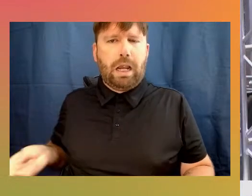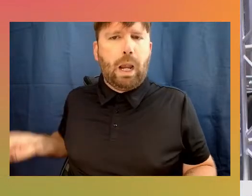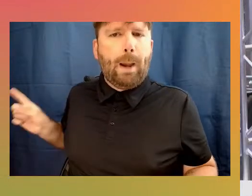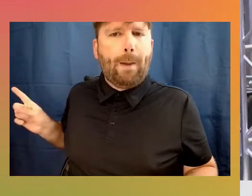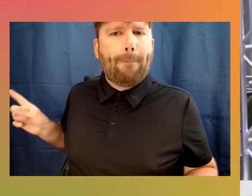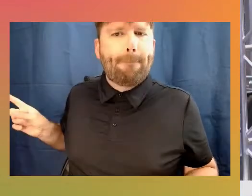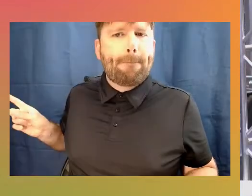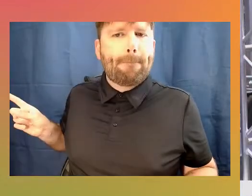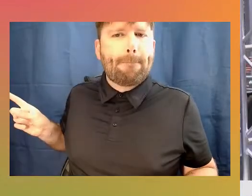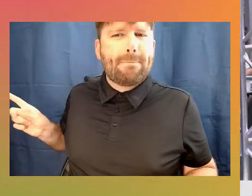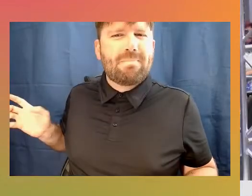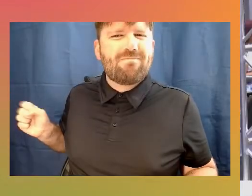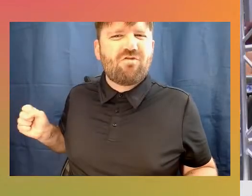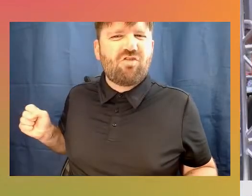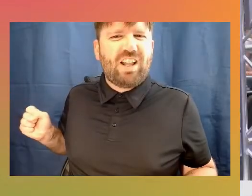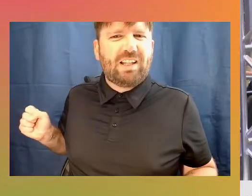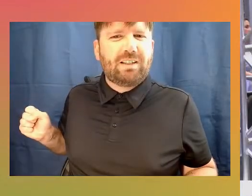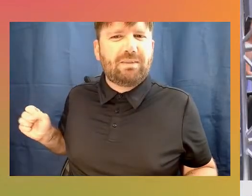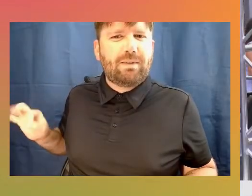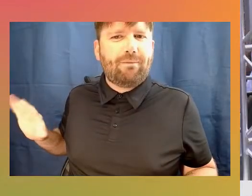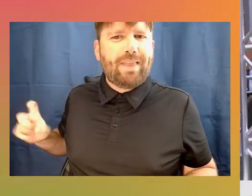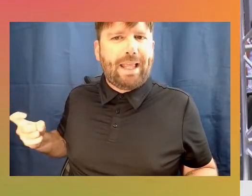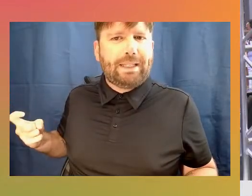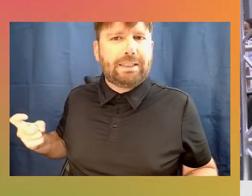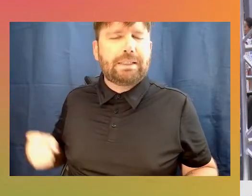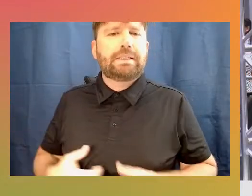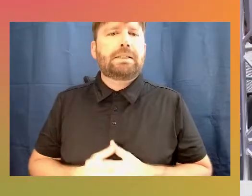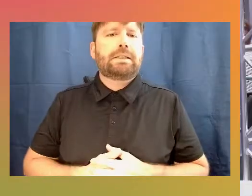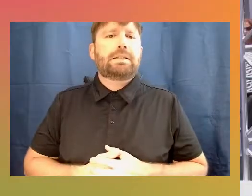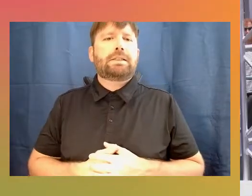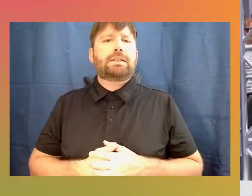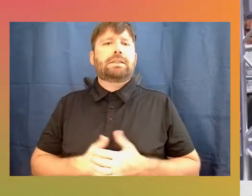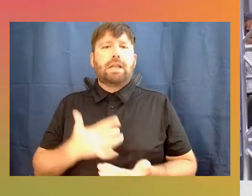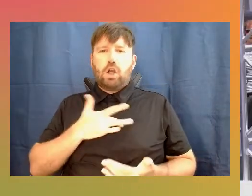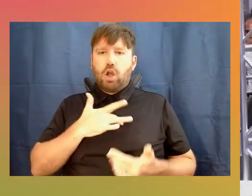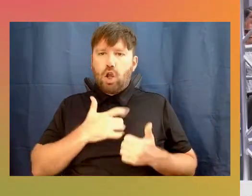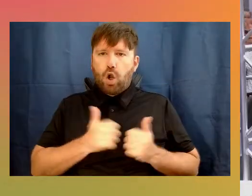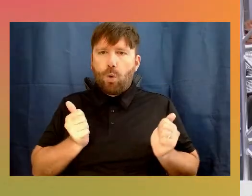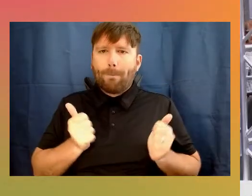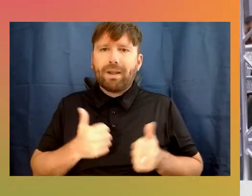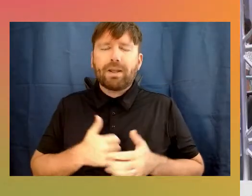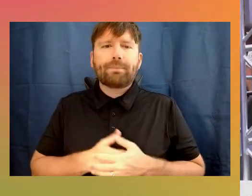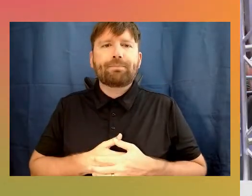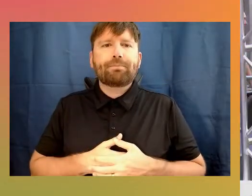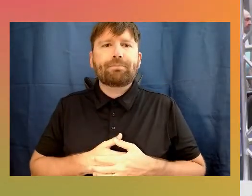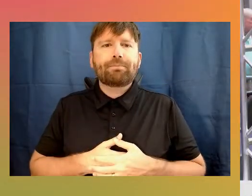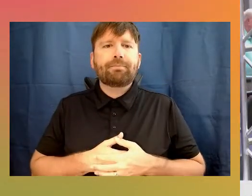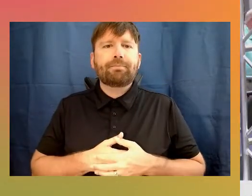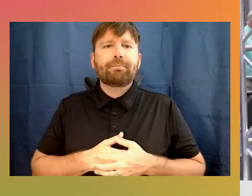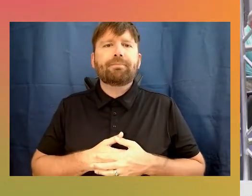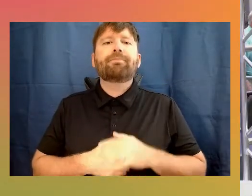MUCH SO THAT THE RIGHT LEG LIFTS. FLEX THE RIGHT FOOT A LOT.